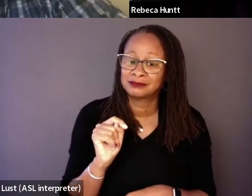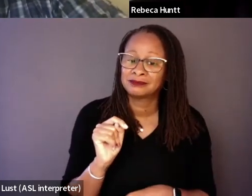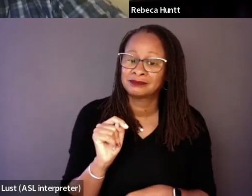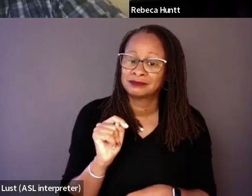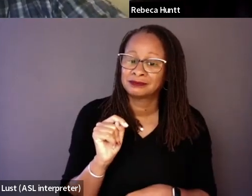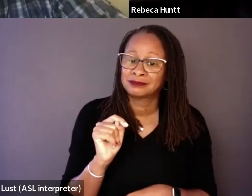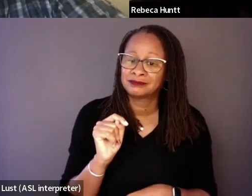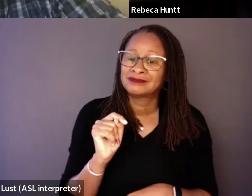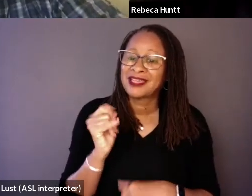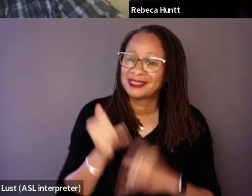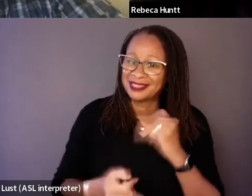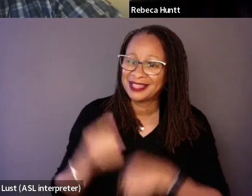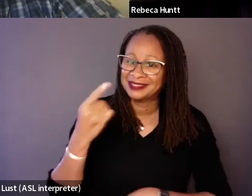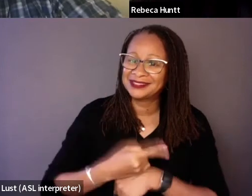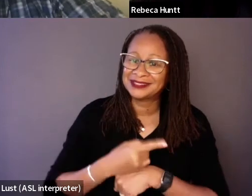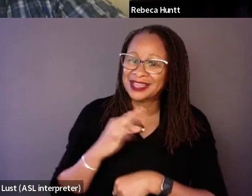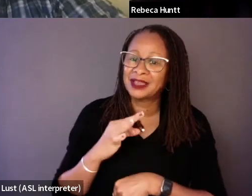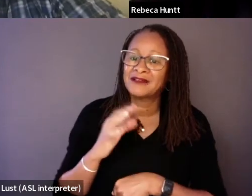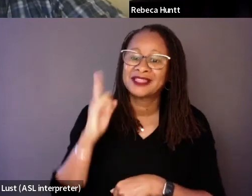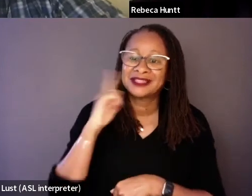into Toronto the last day of the sound mix.